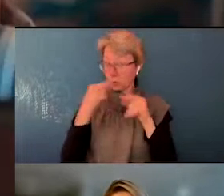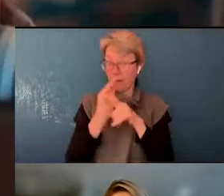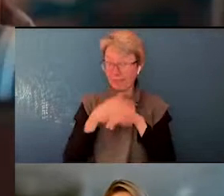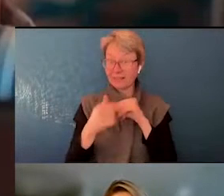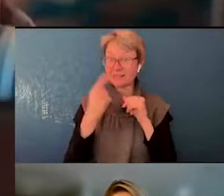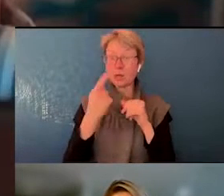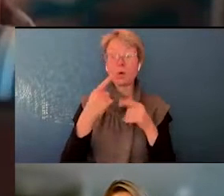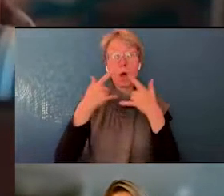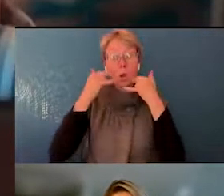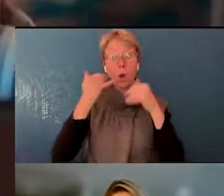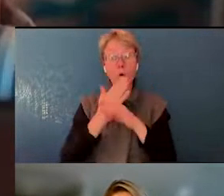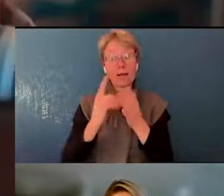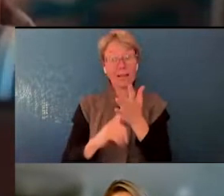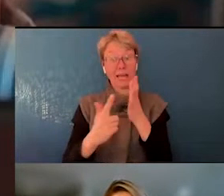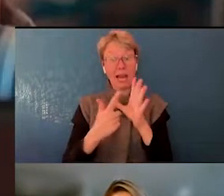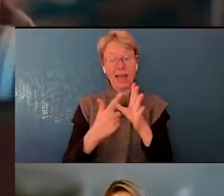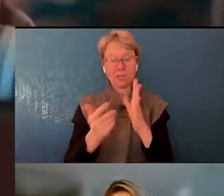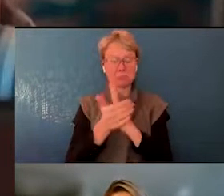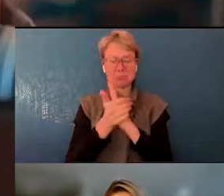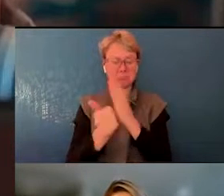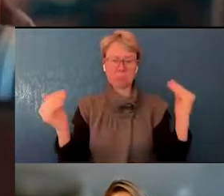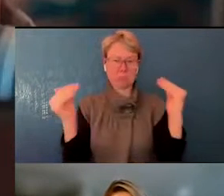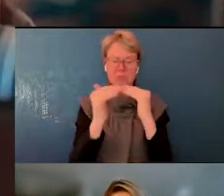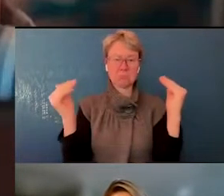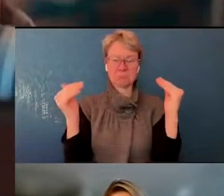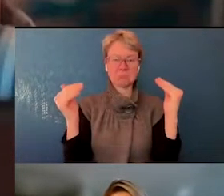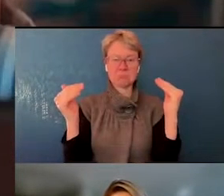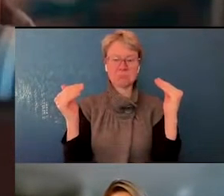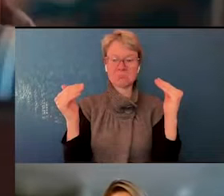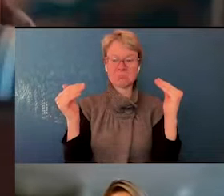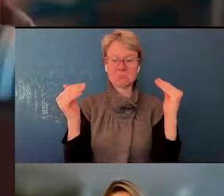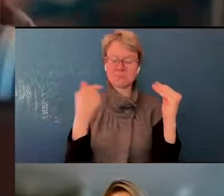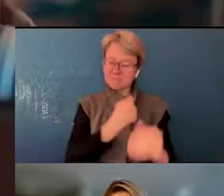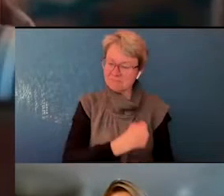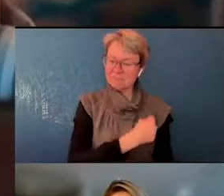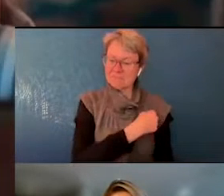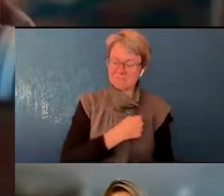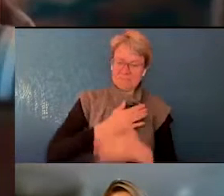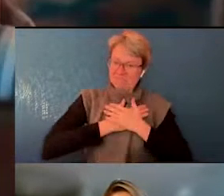legal aid are just as skilled and competent and you know dedicated and passionate as those that